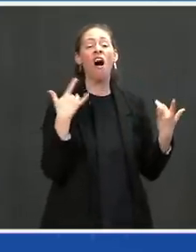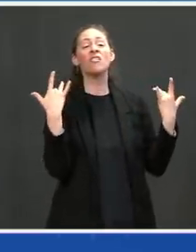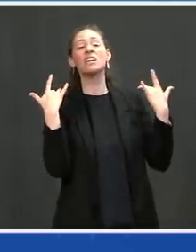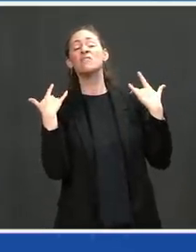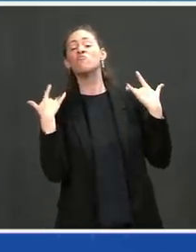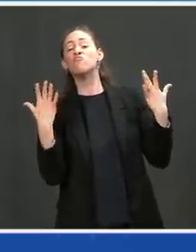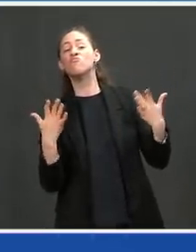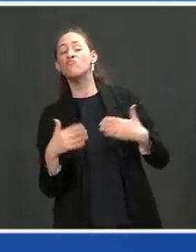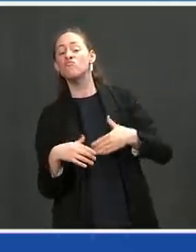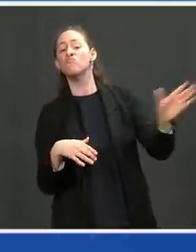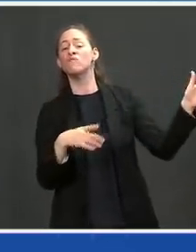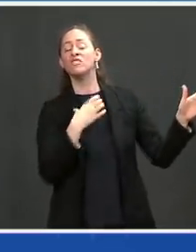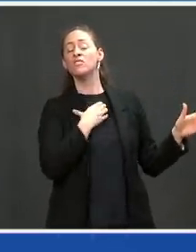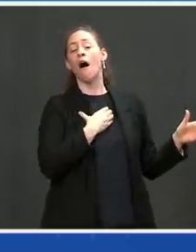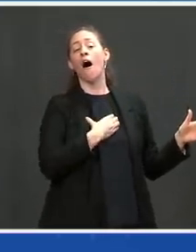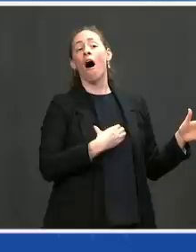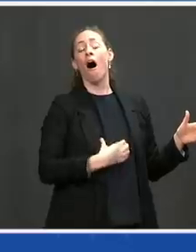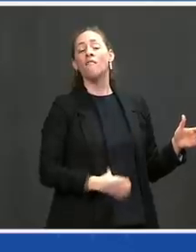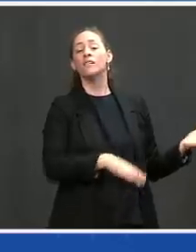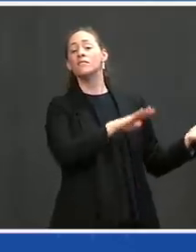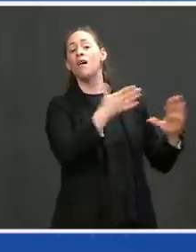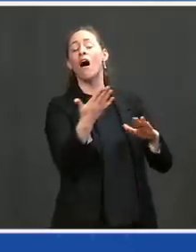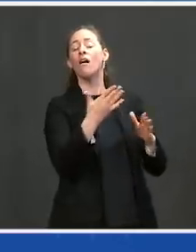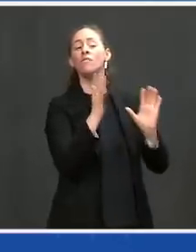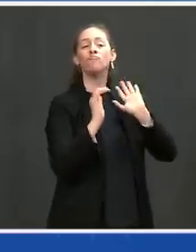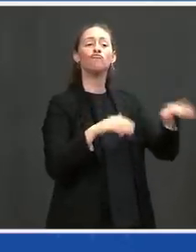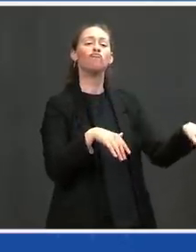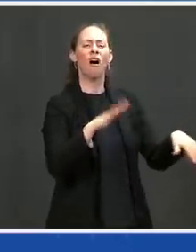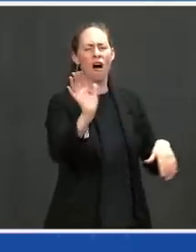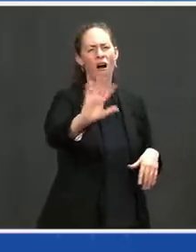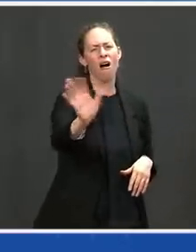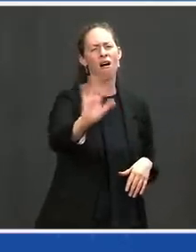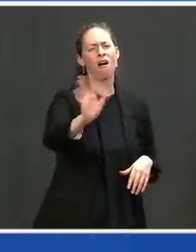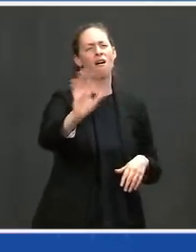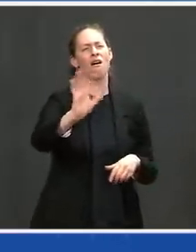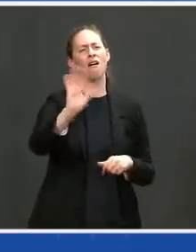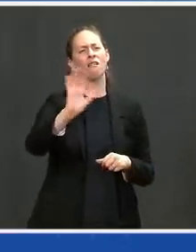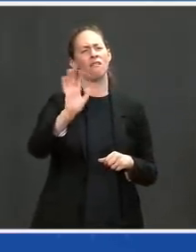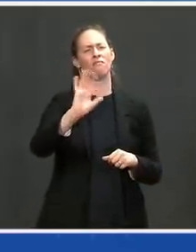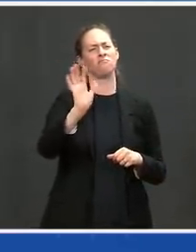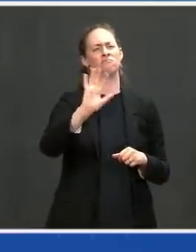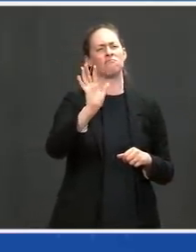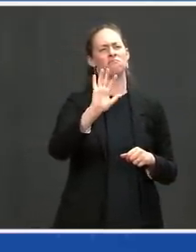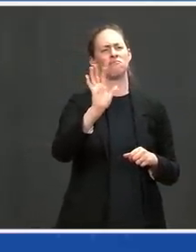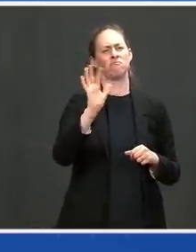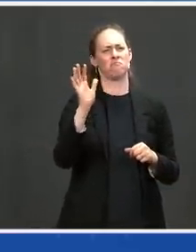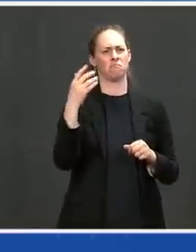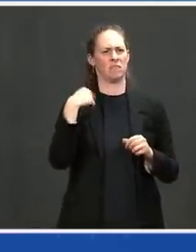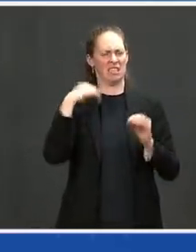no previous administration did that either, except Trump. I'm not going to do it. I'm not going to do it.